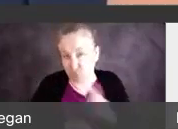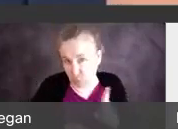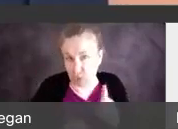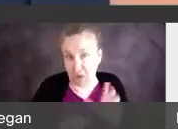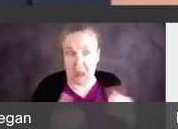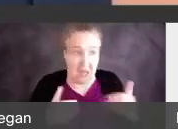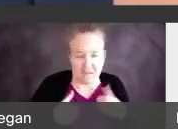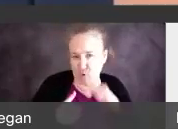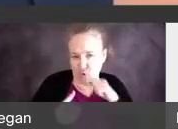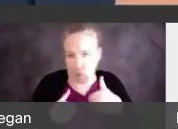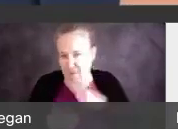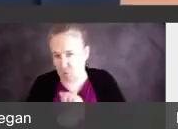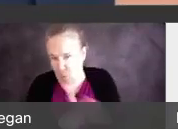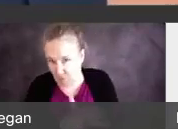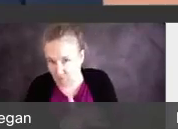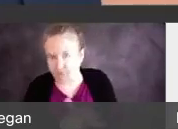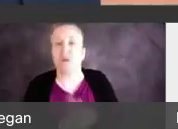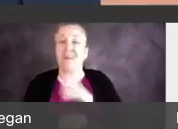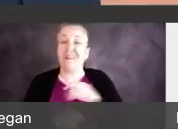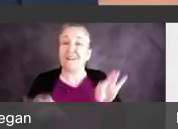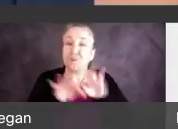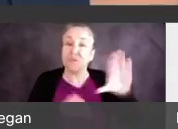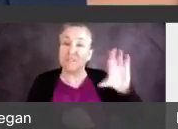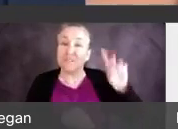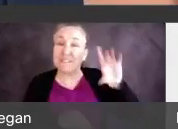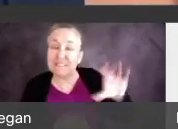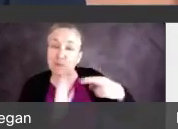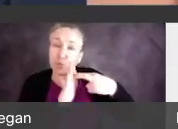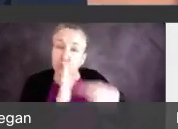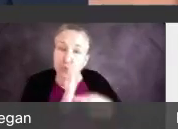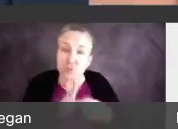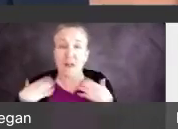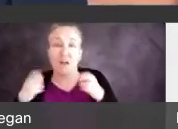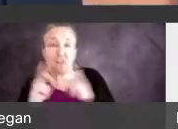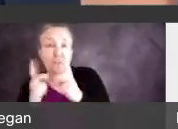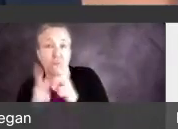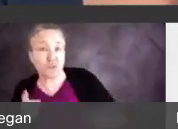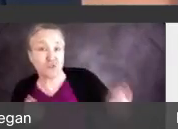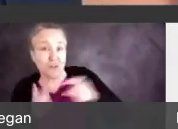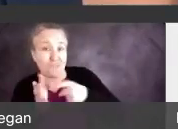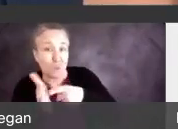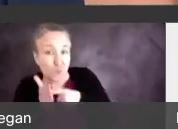and continue to follow CDC and health department travel requirements and recommendations.